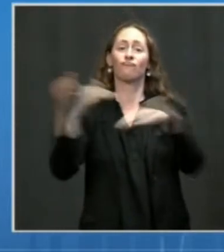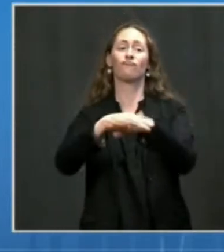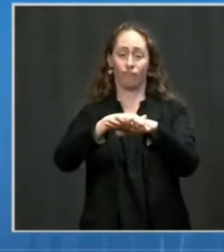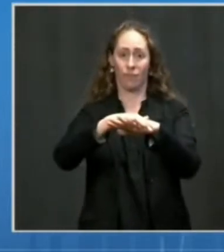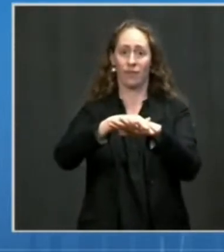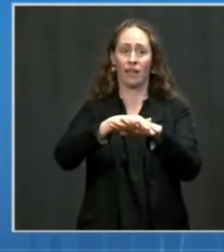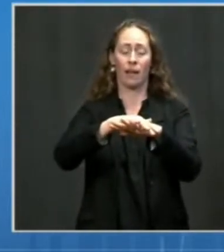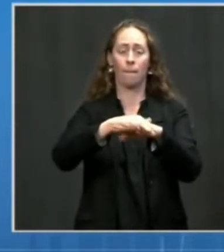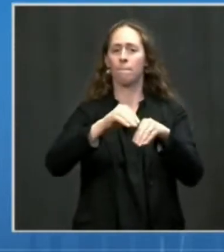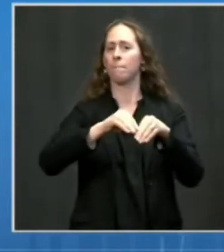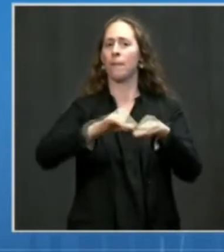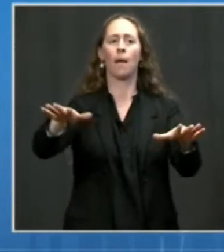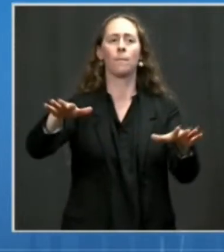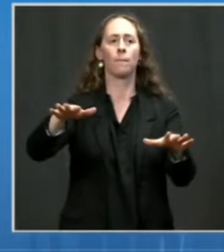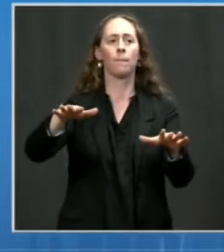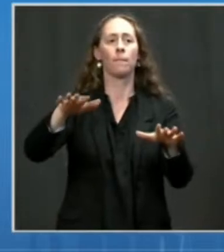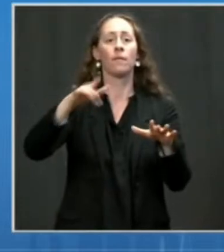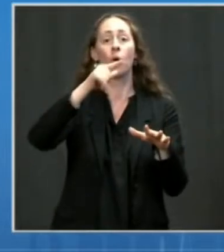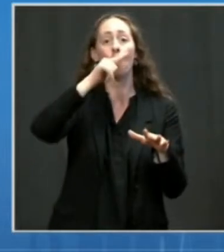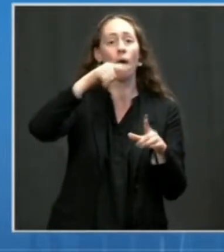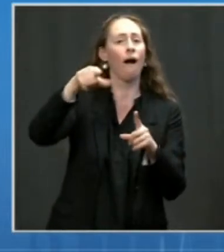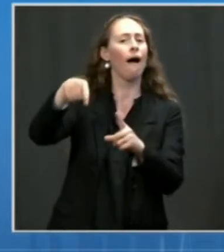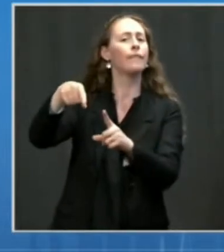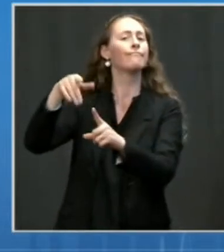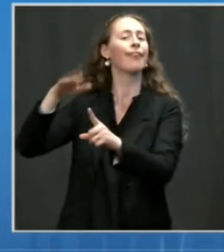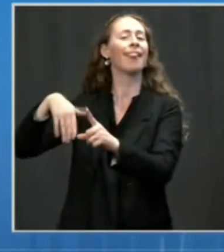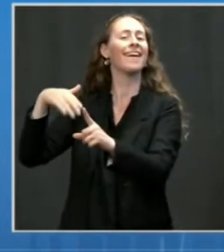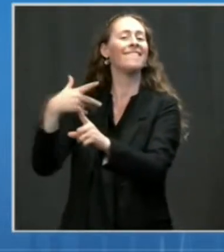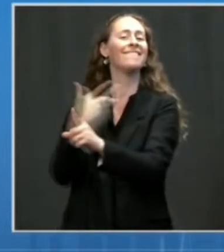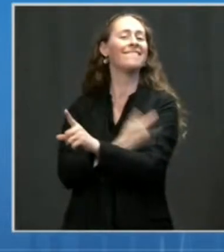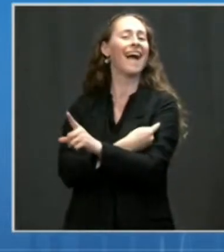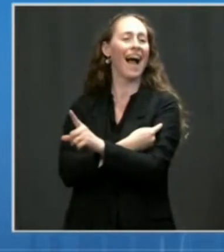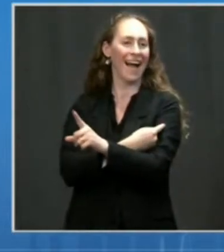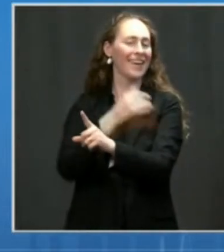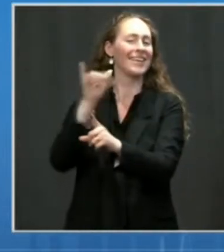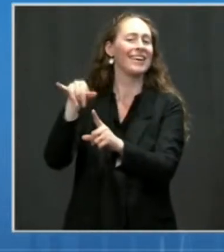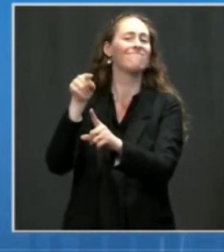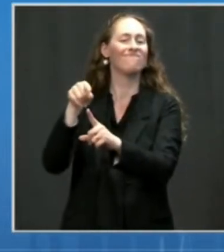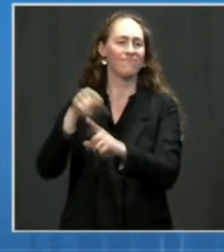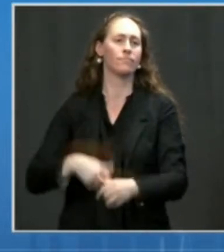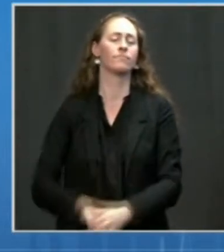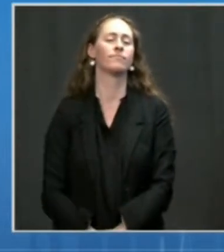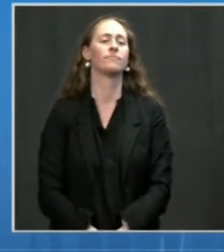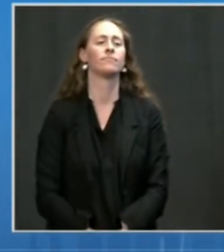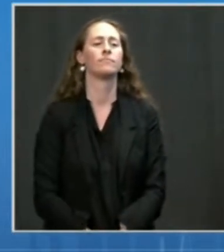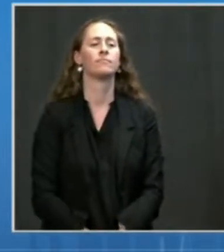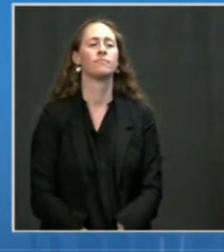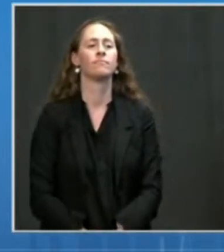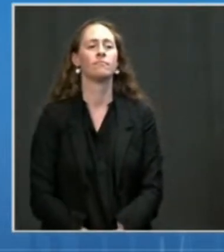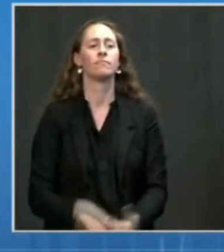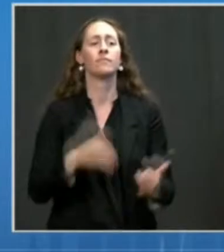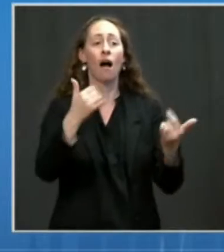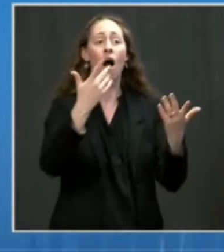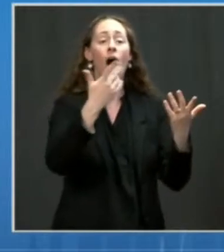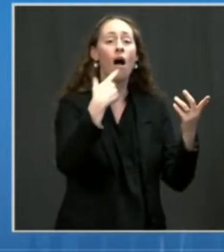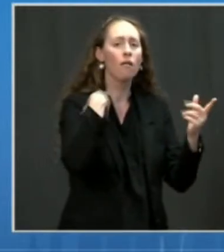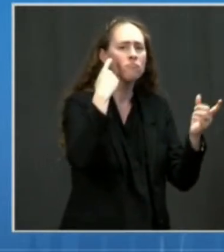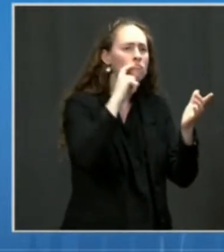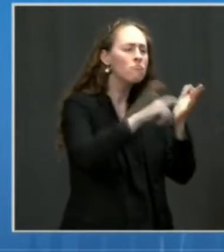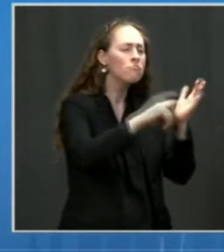FOR MONTH. THOSE WITH INFECTIONS HAD VIRAL LOADS THAT WERE SIMILAR TO PEOPLE WHO WERE INFECTED AND